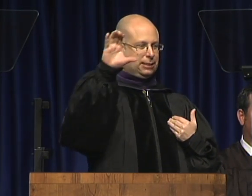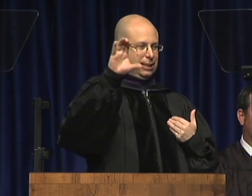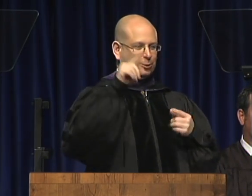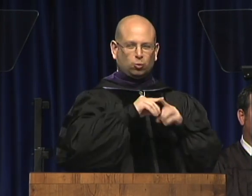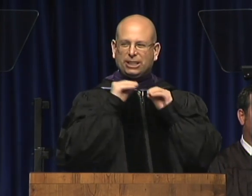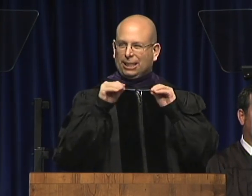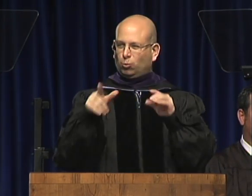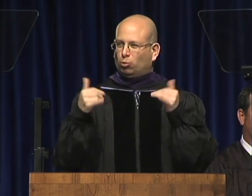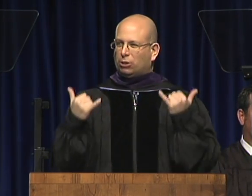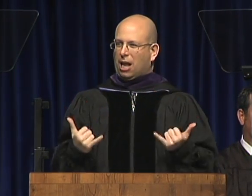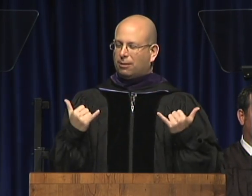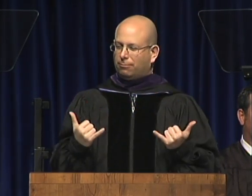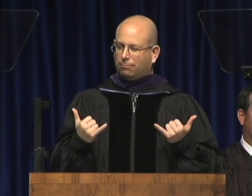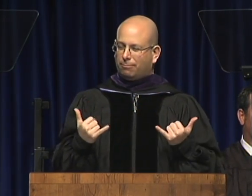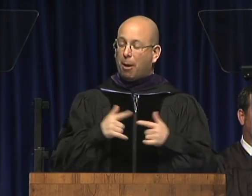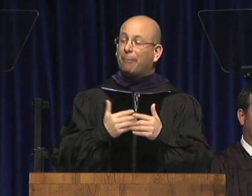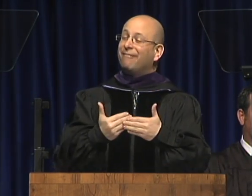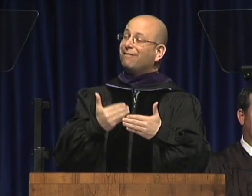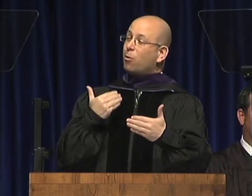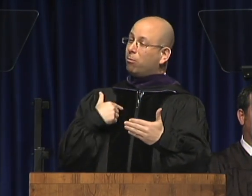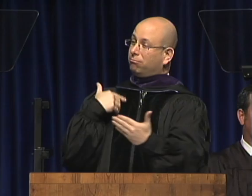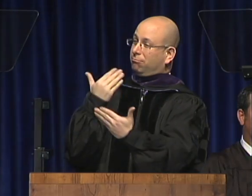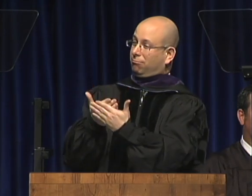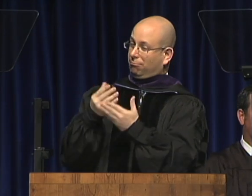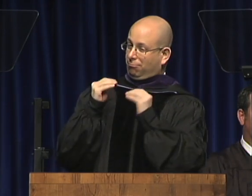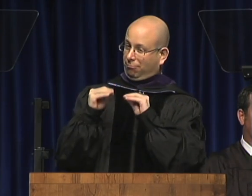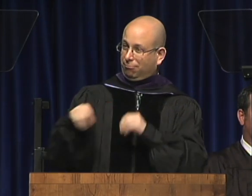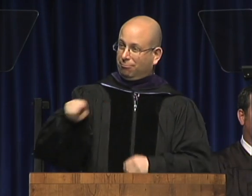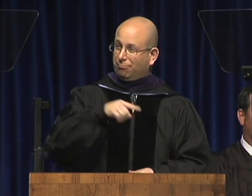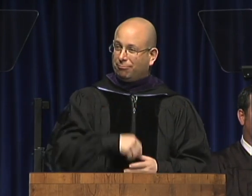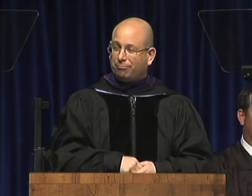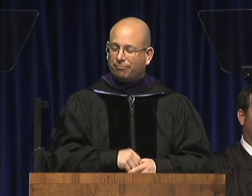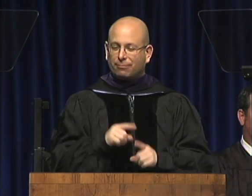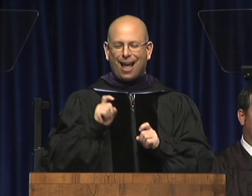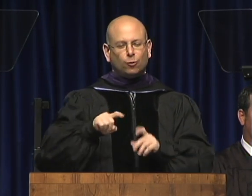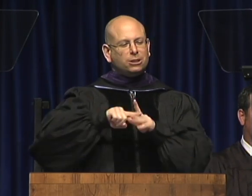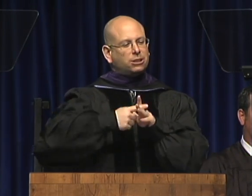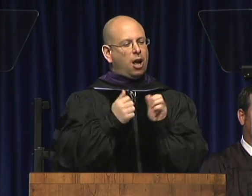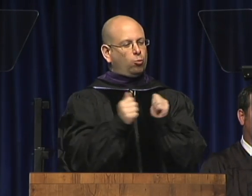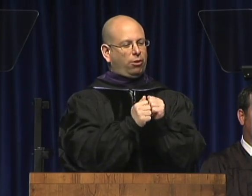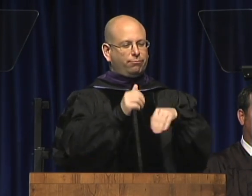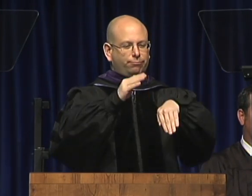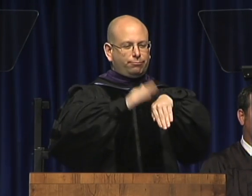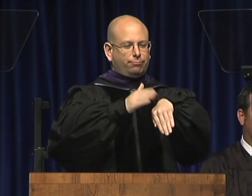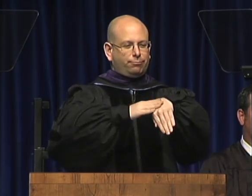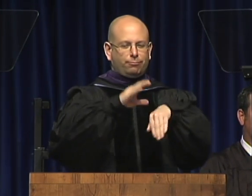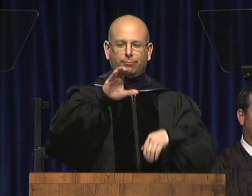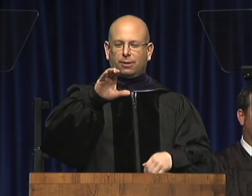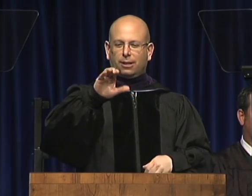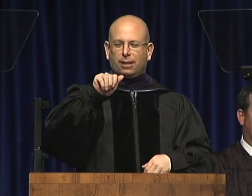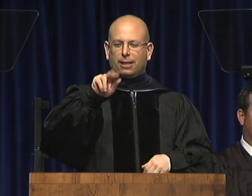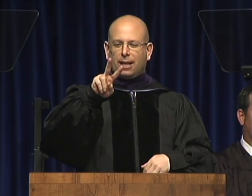that I'm going to teach you today. But before I do, let me just provide you